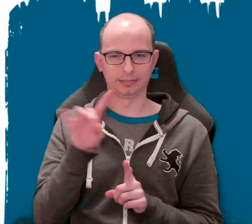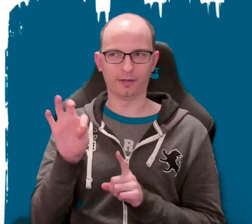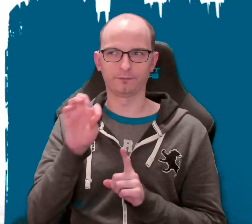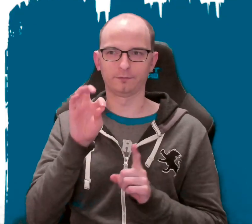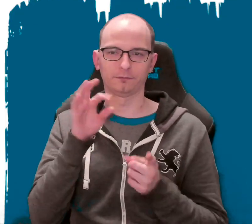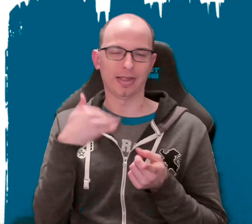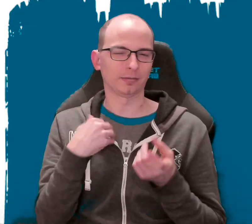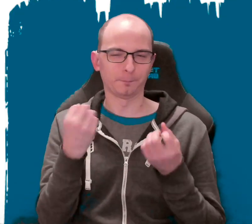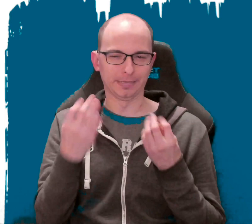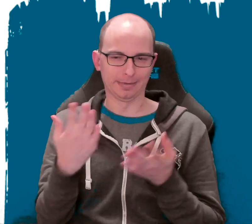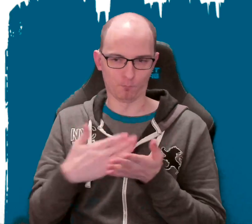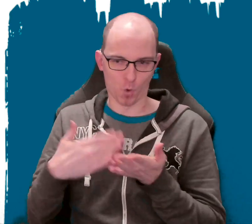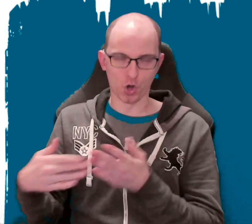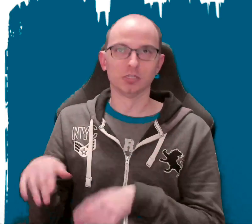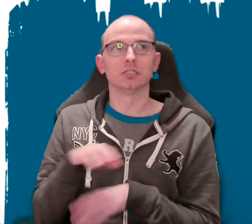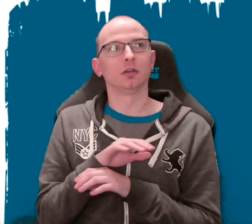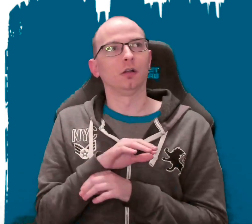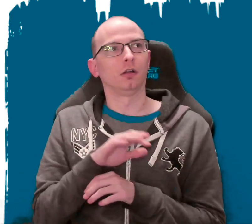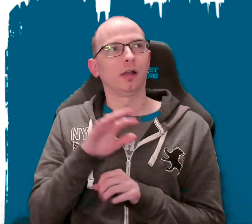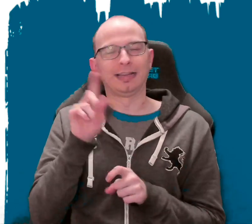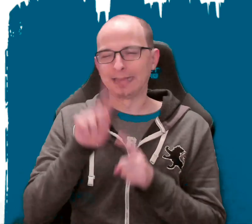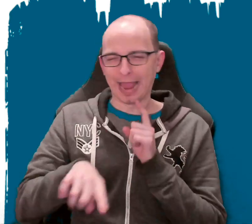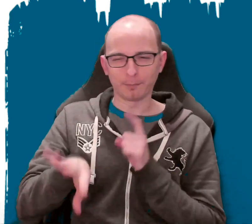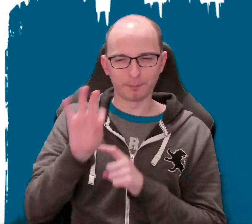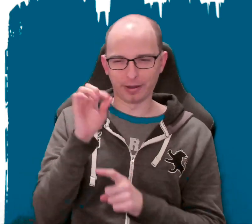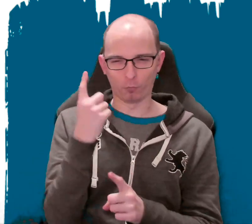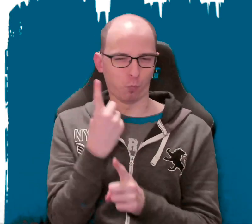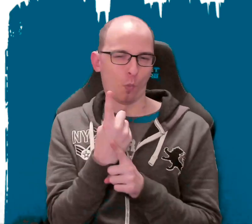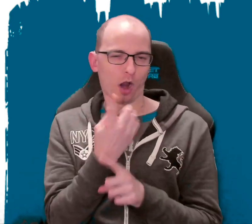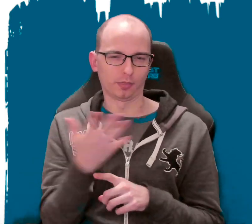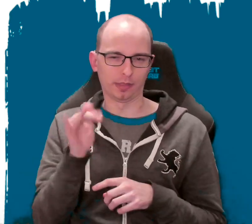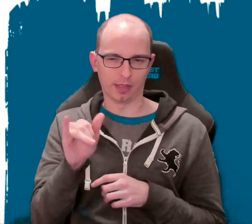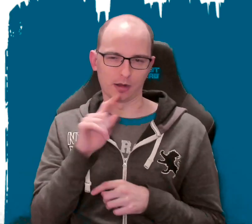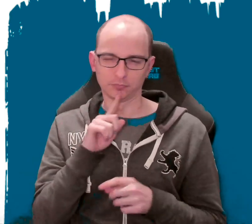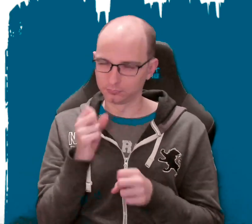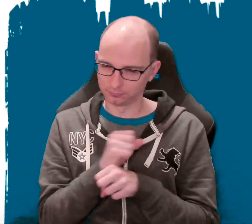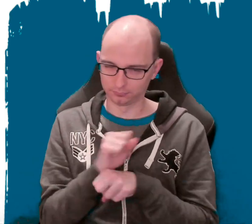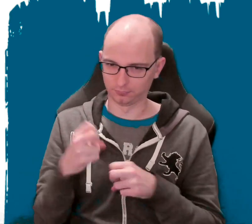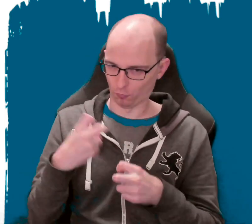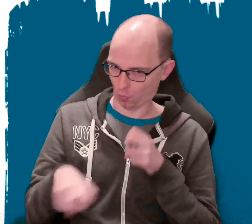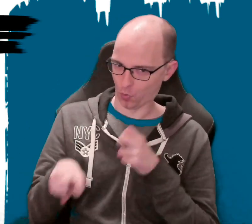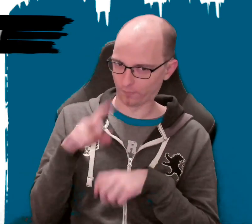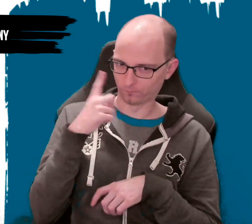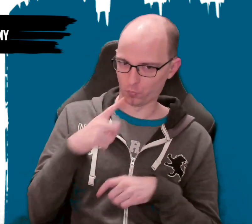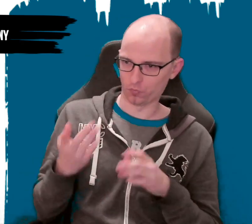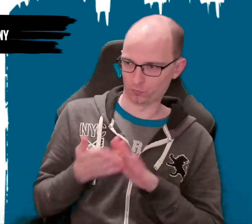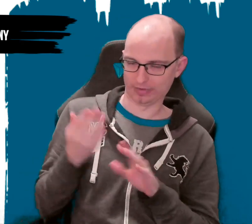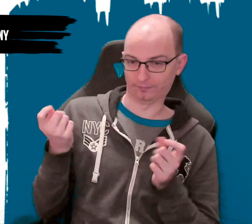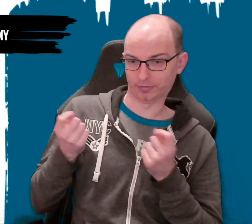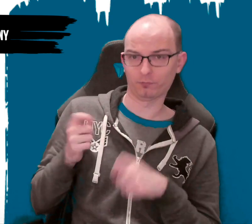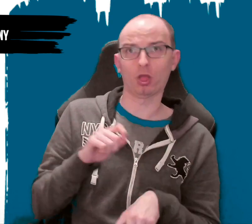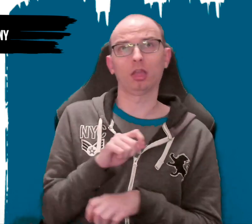SDFF has many parts - I really cannot pick just one part that has been a challenge.